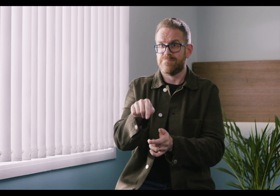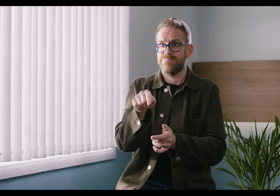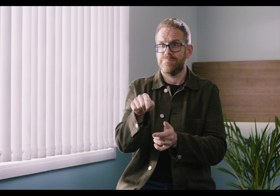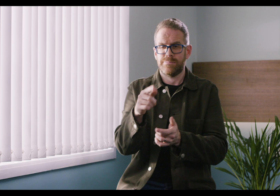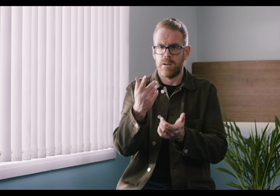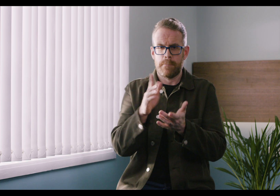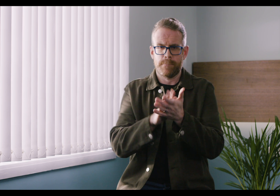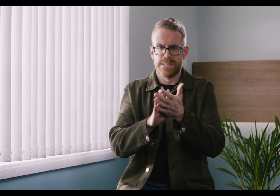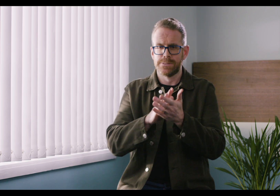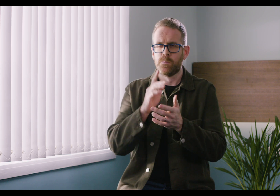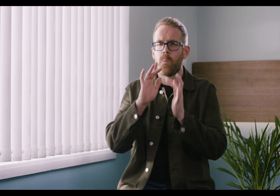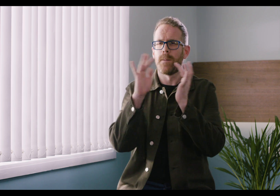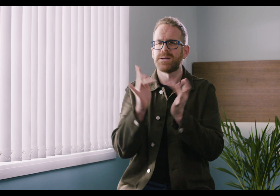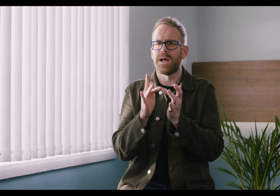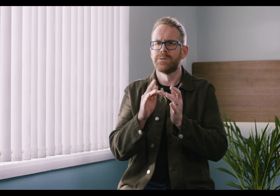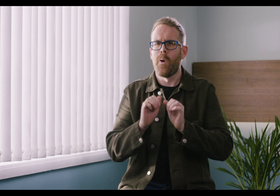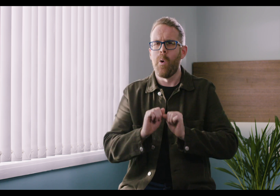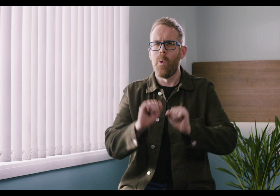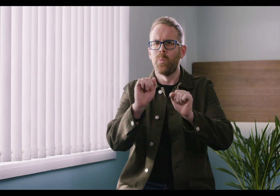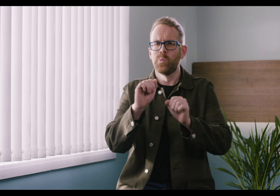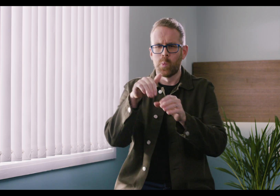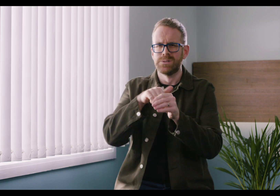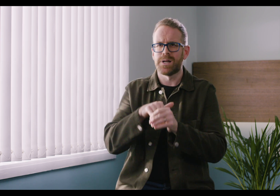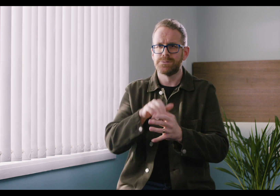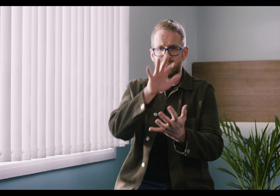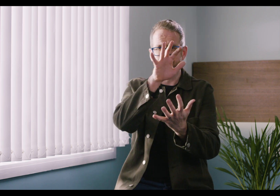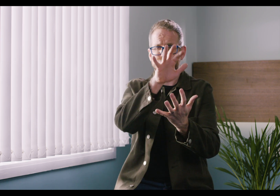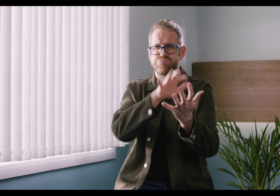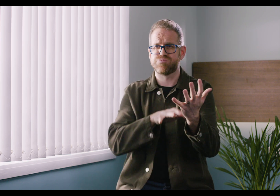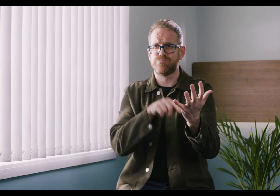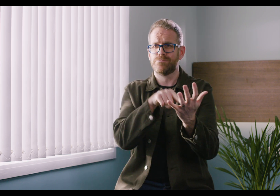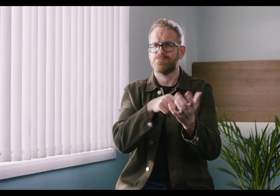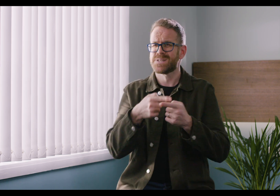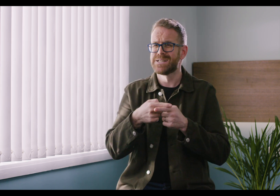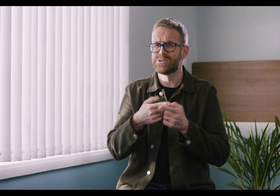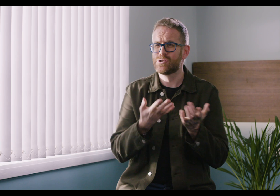Their content is often in English and inaccessible to Deaf people.